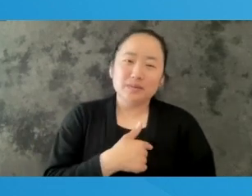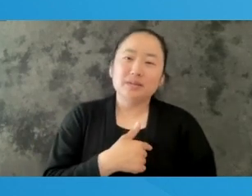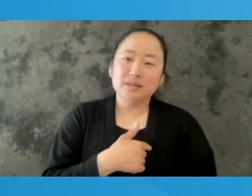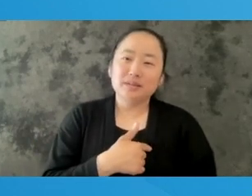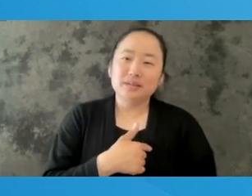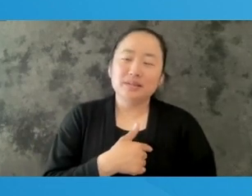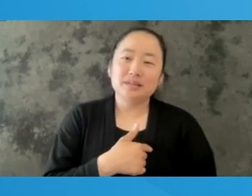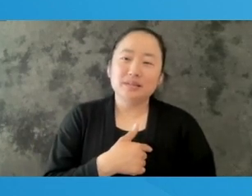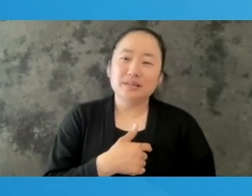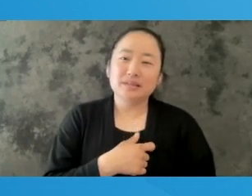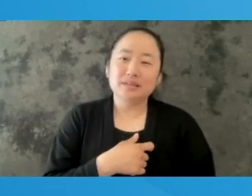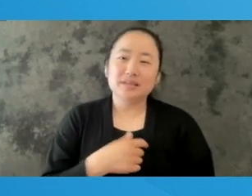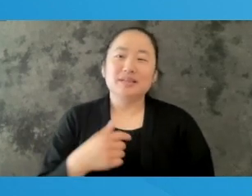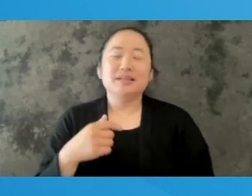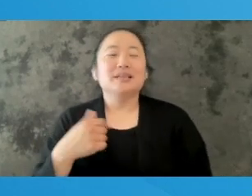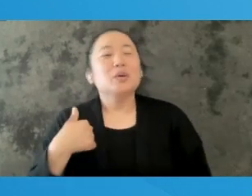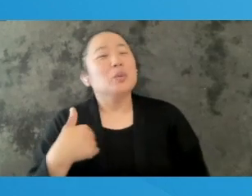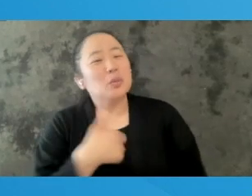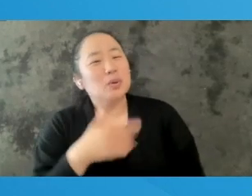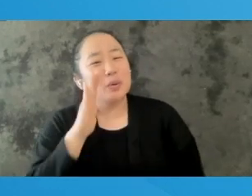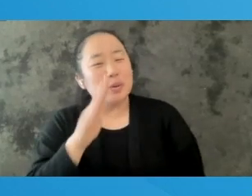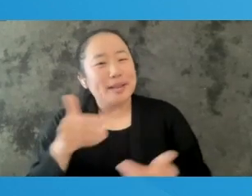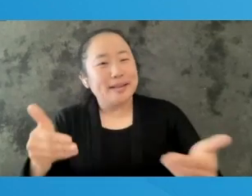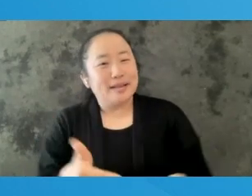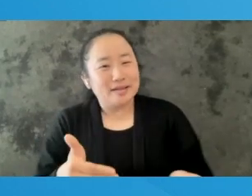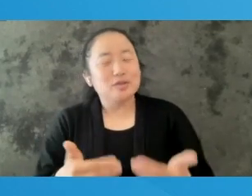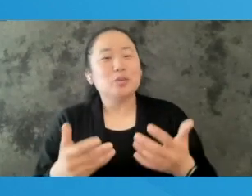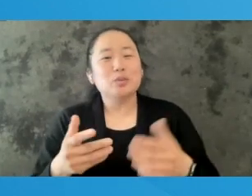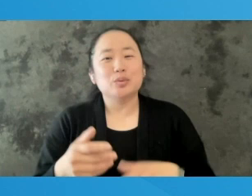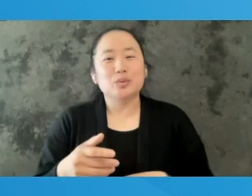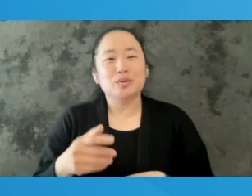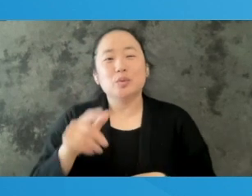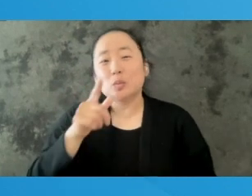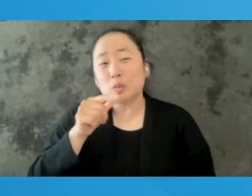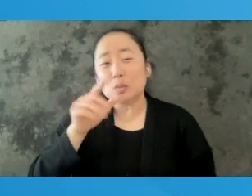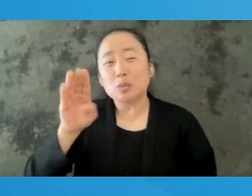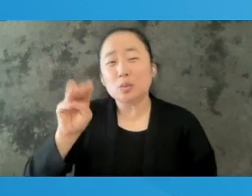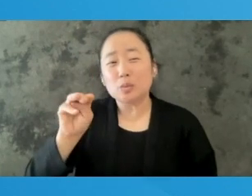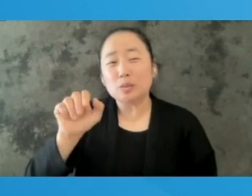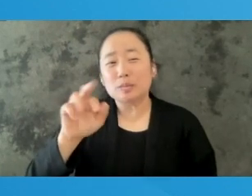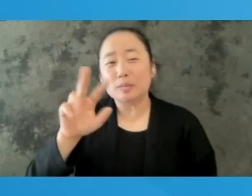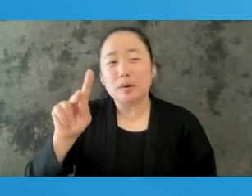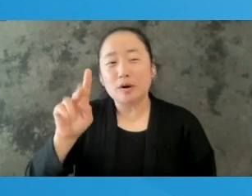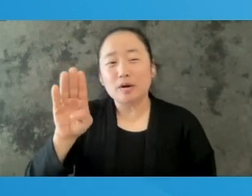We're going to introduce you now to Mark Bradford in a short video where you'll see him talking